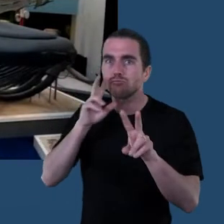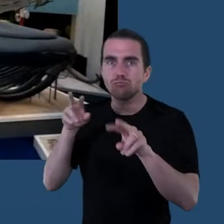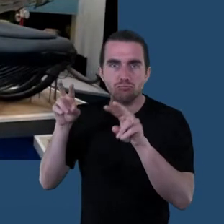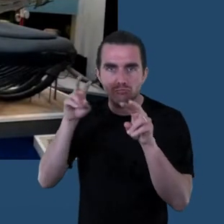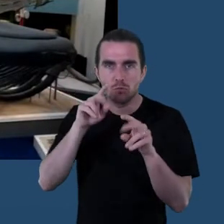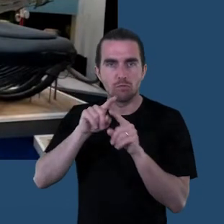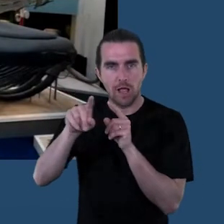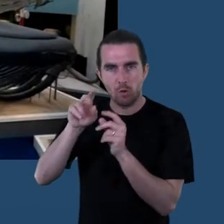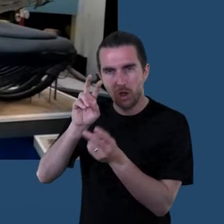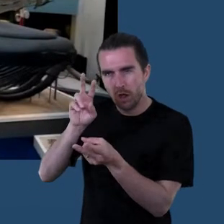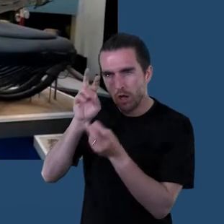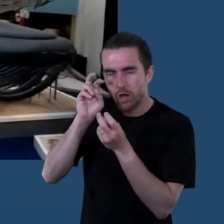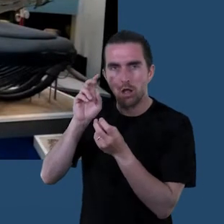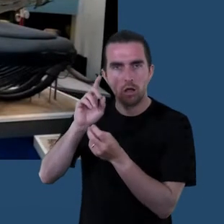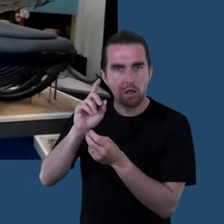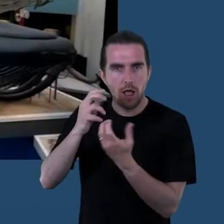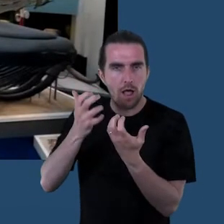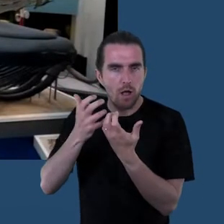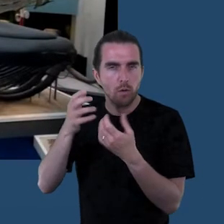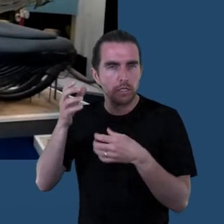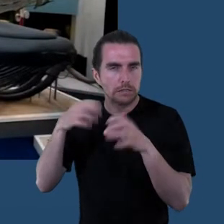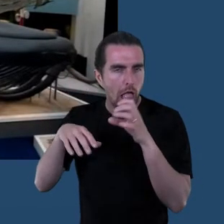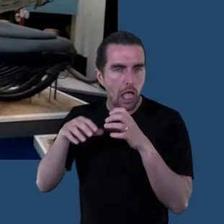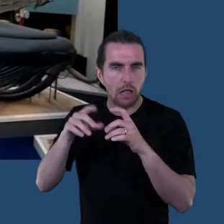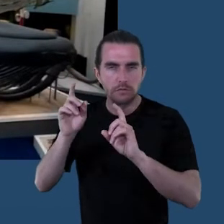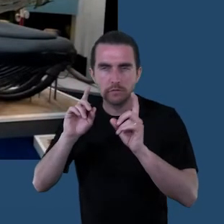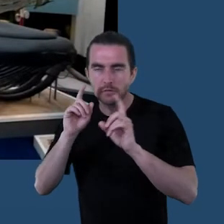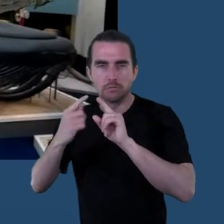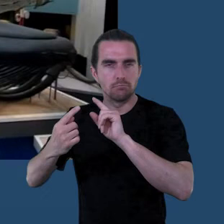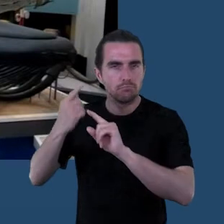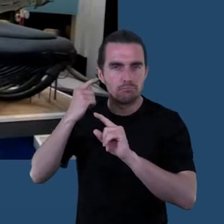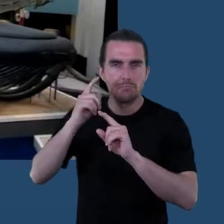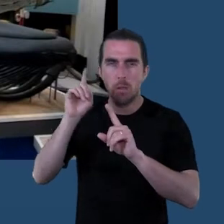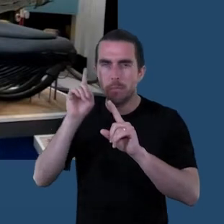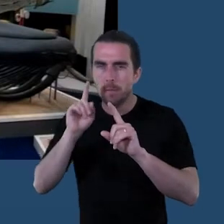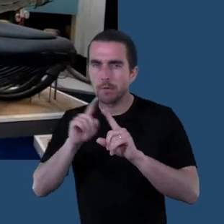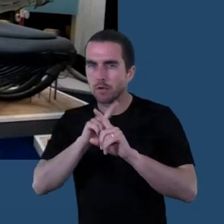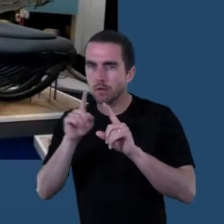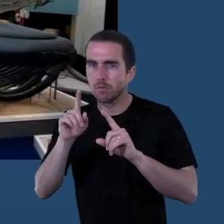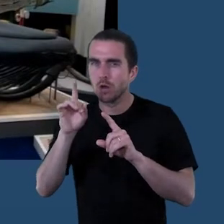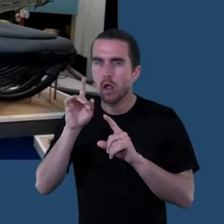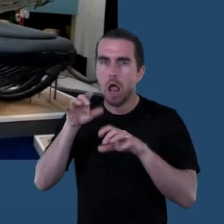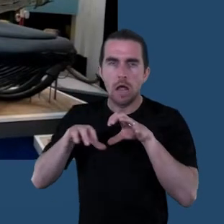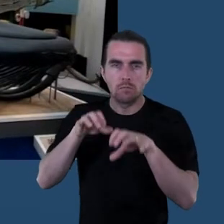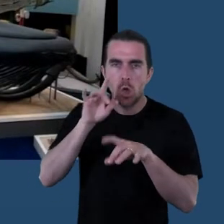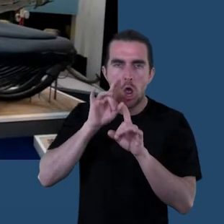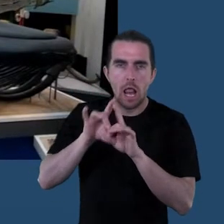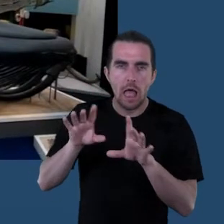but really to interpret how science was at that stage in terms of what this animal might have looked like.